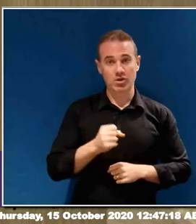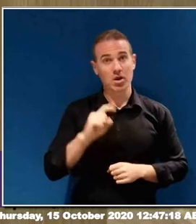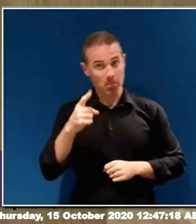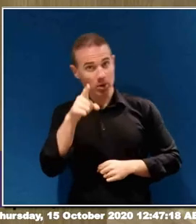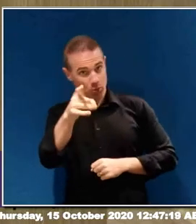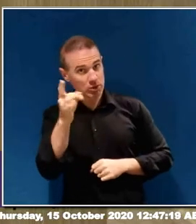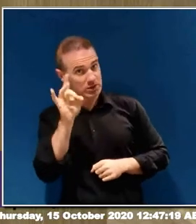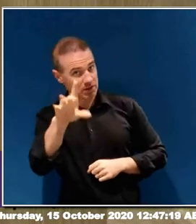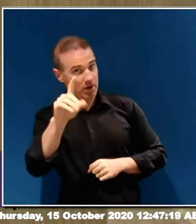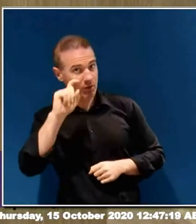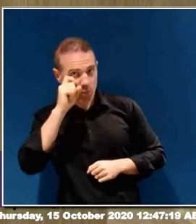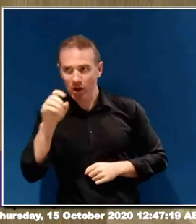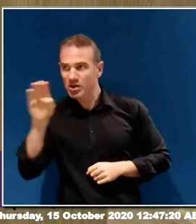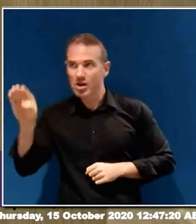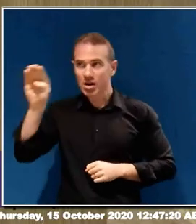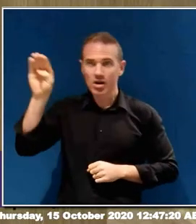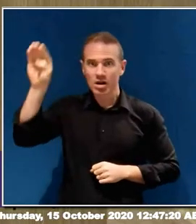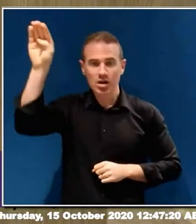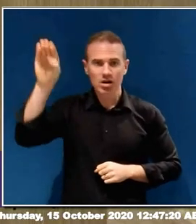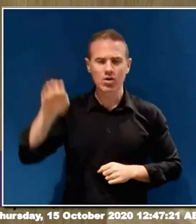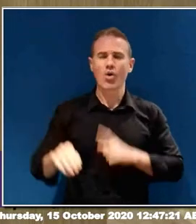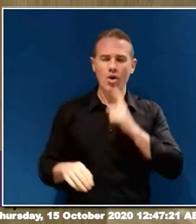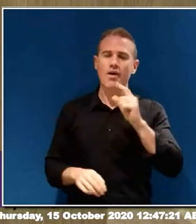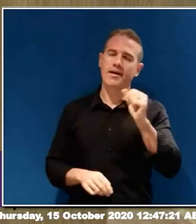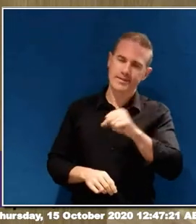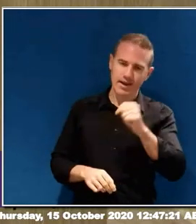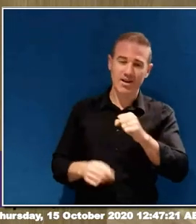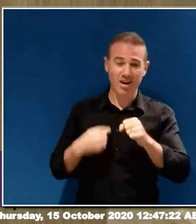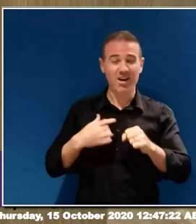Yeah, I would say most PEOs would do that.